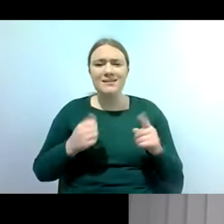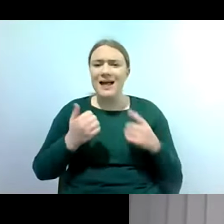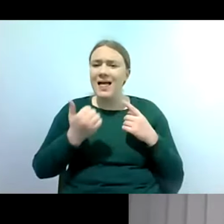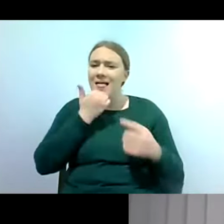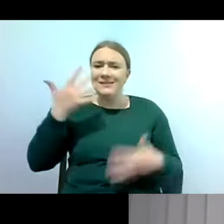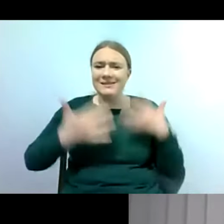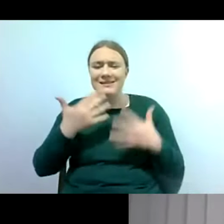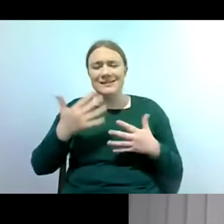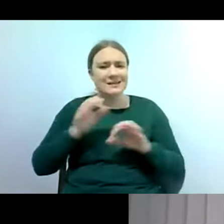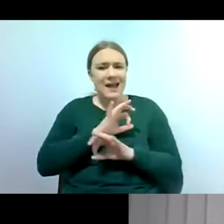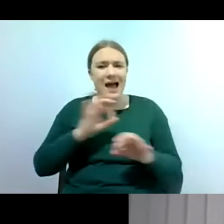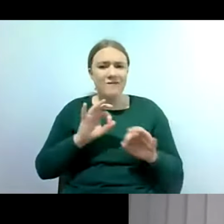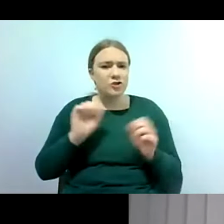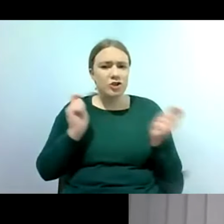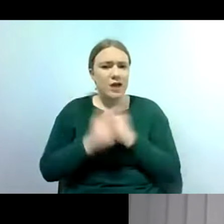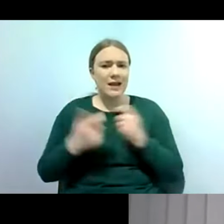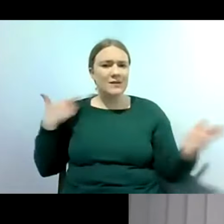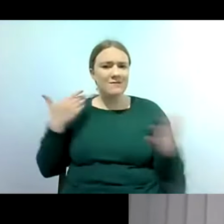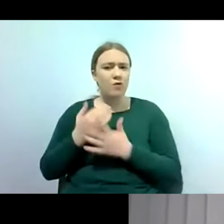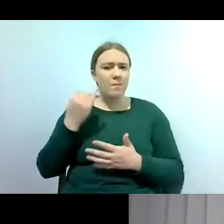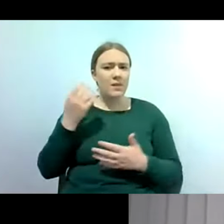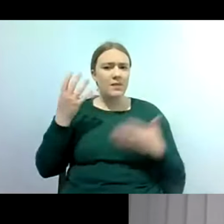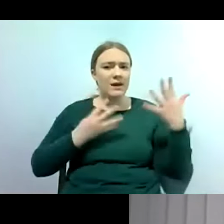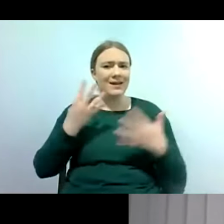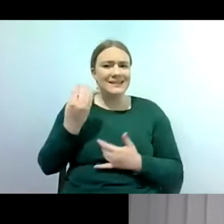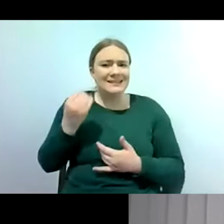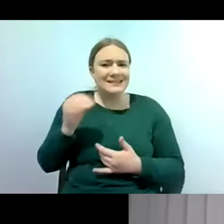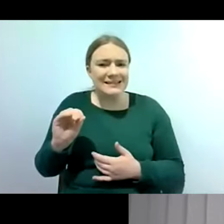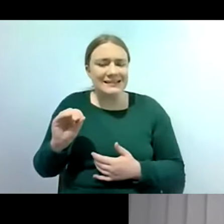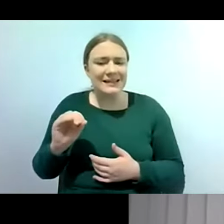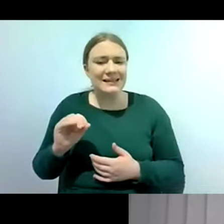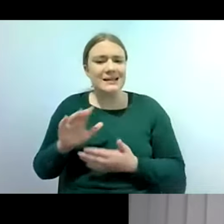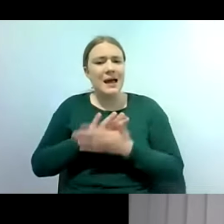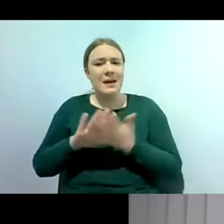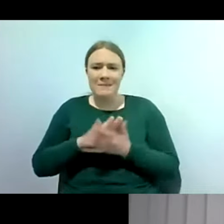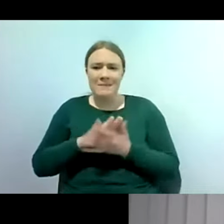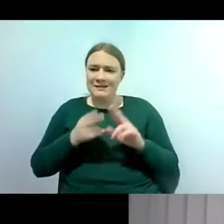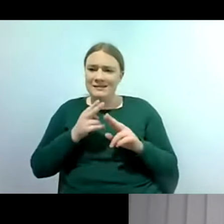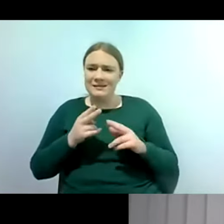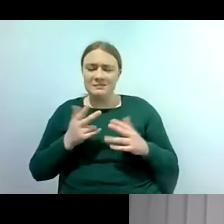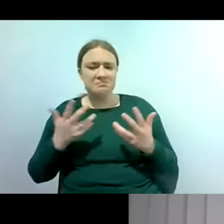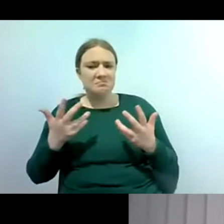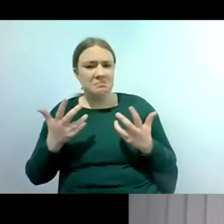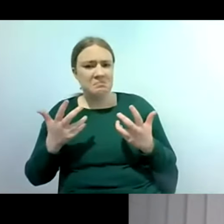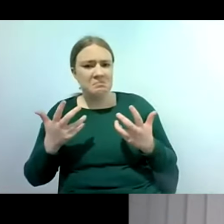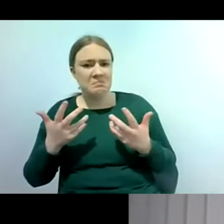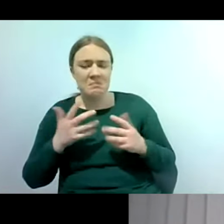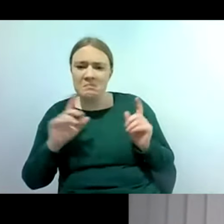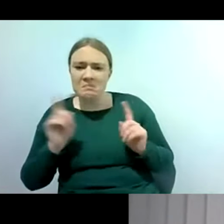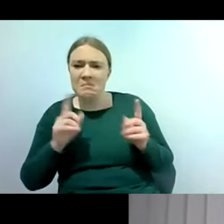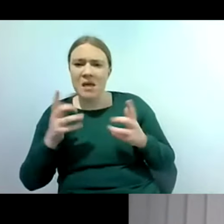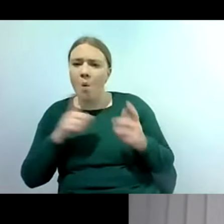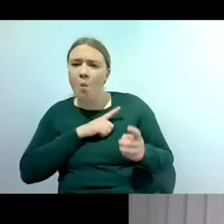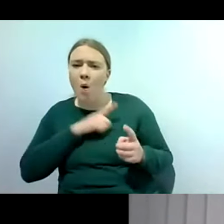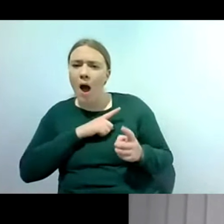how is the lack of recruitment explained if that is um within your expertise to respond to pete